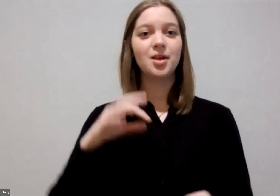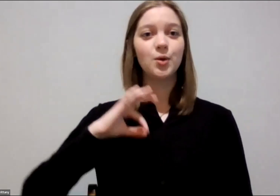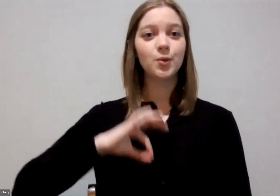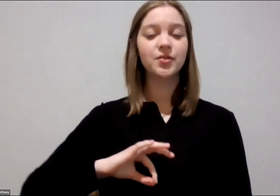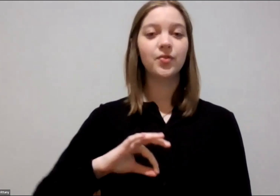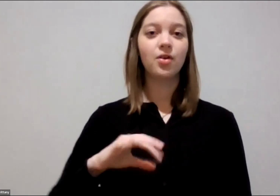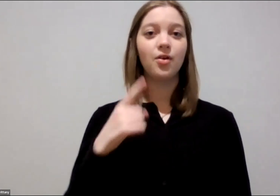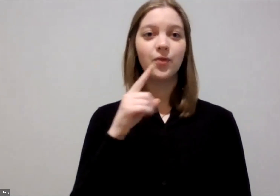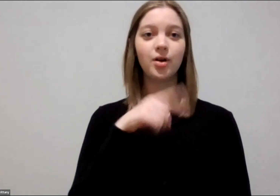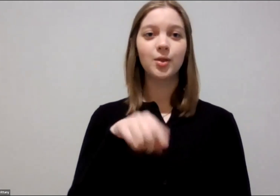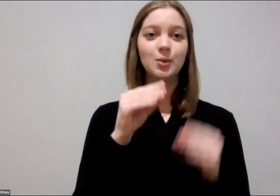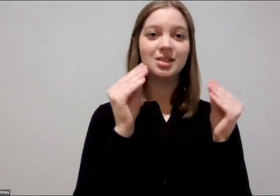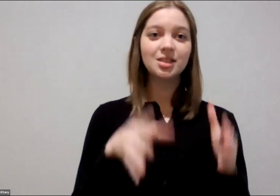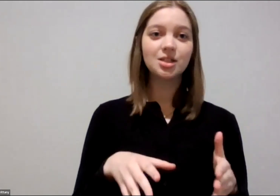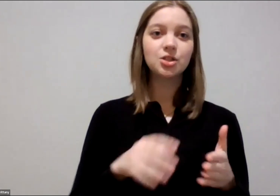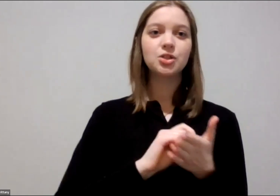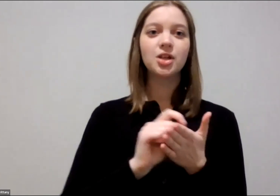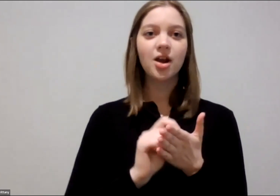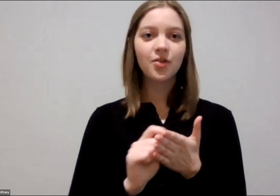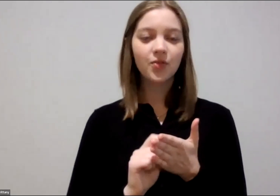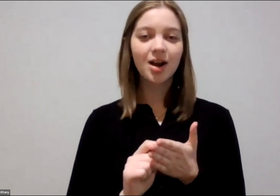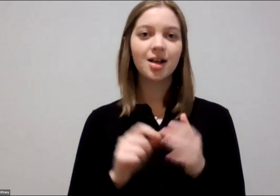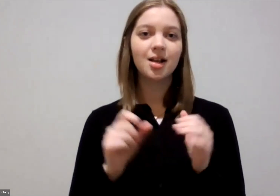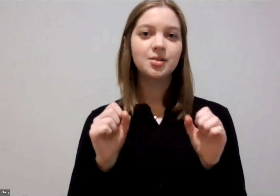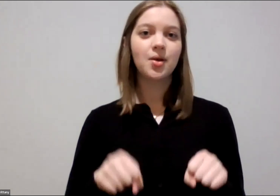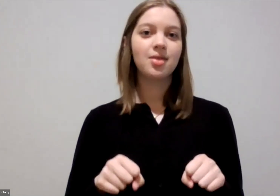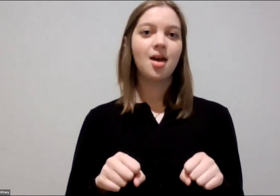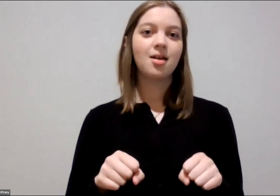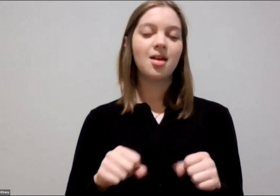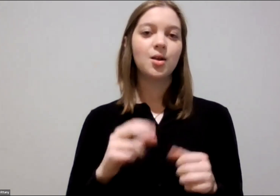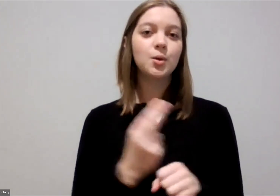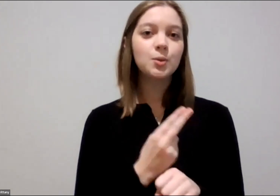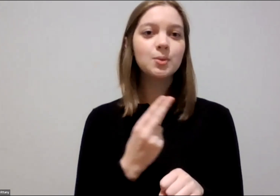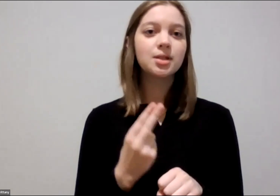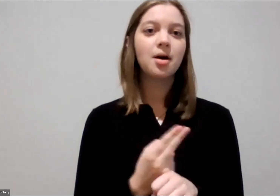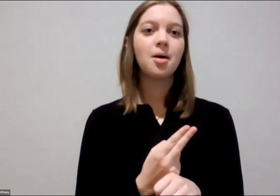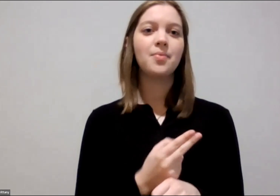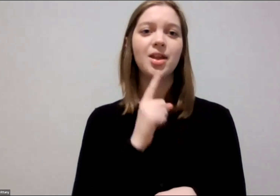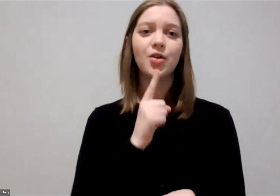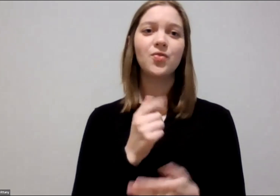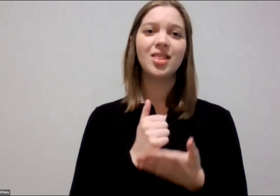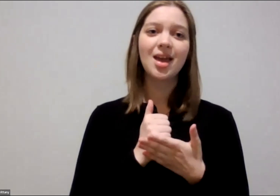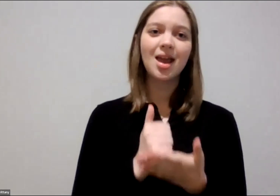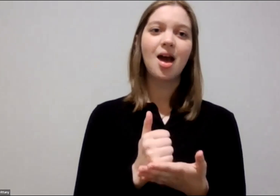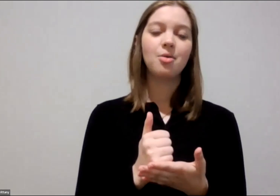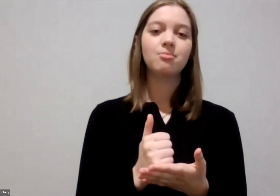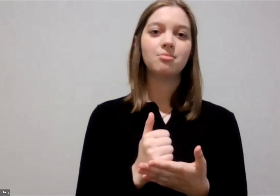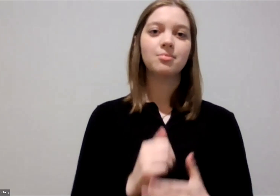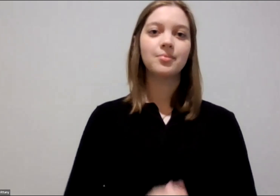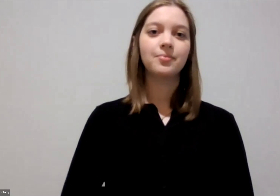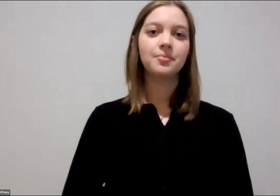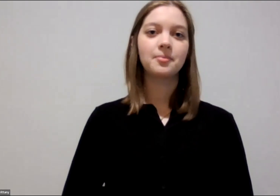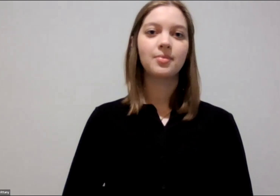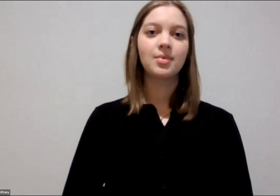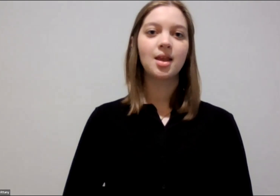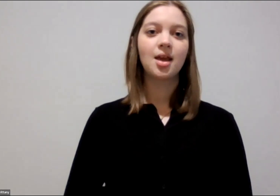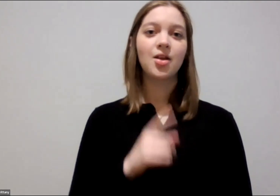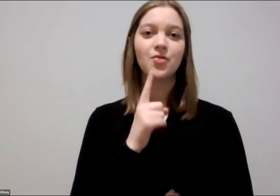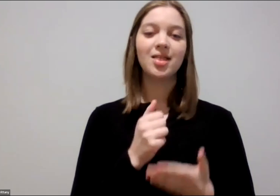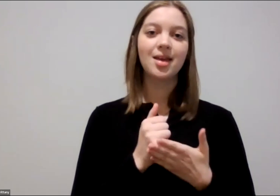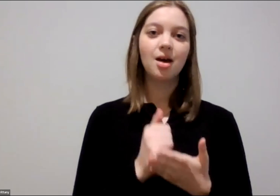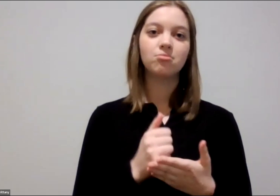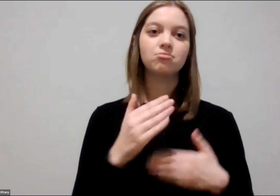For those teachers, and be written in a way that they can just turn key them, and that it could really help brighten people's days and help move forward.